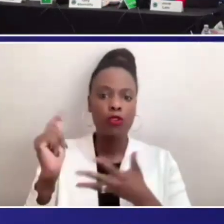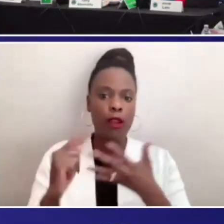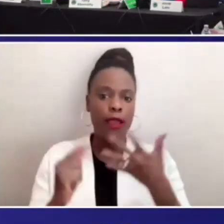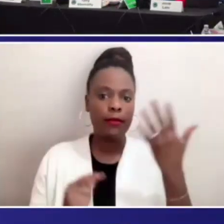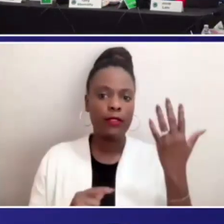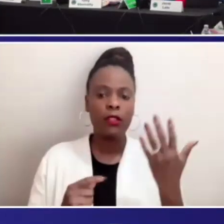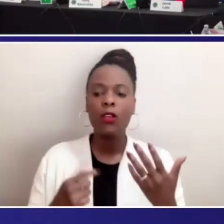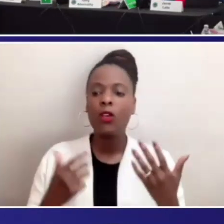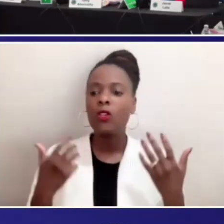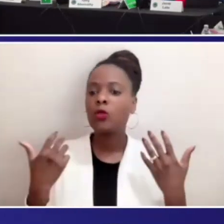cross-reference.